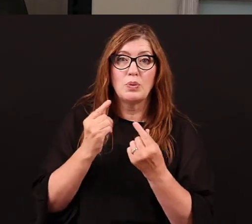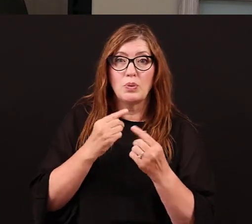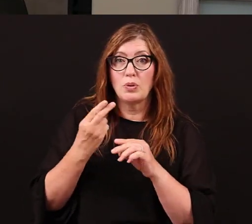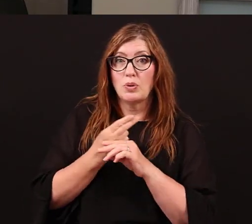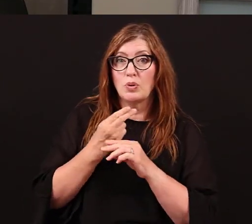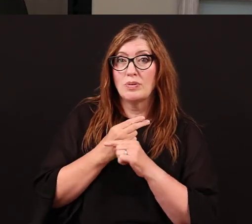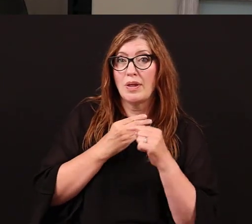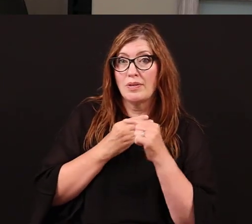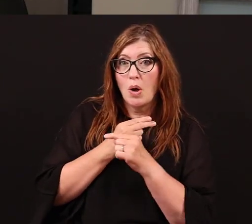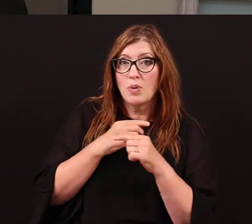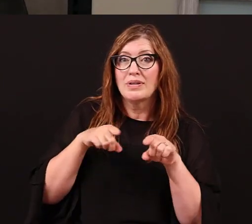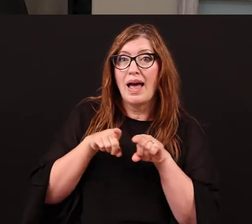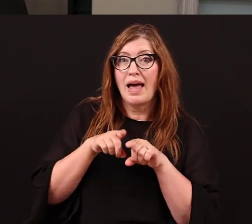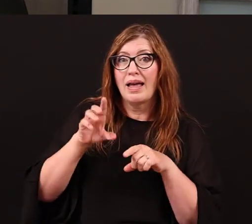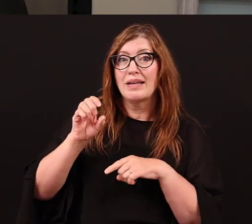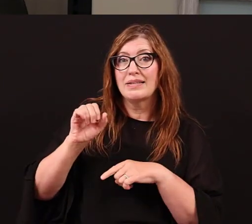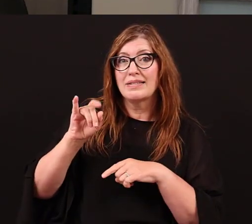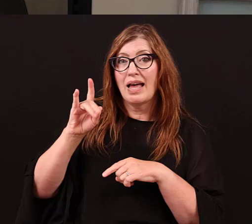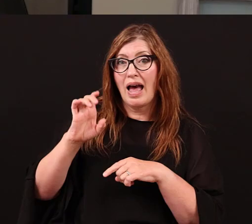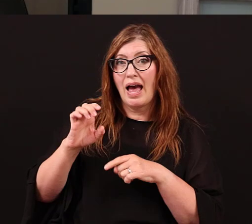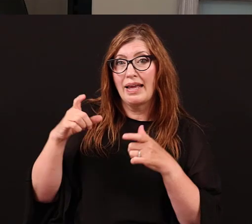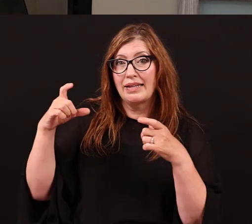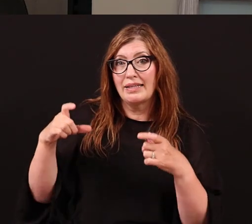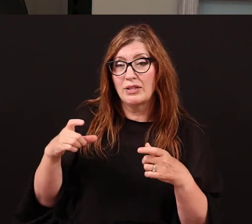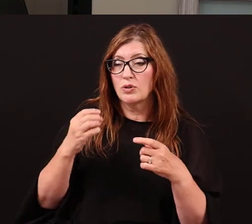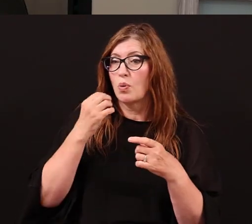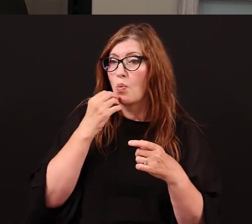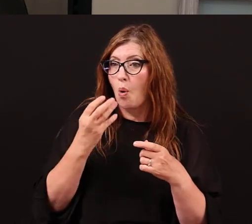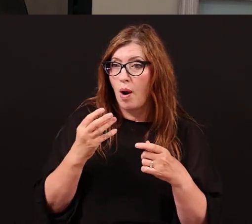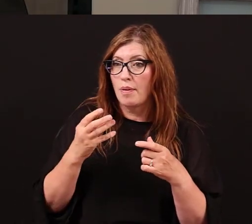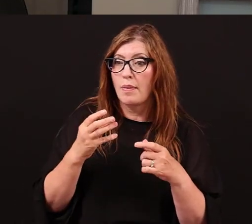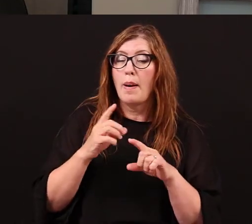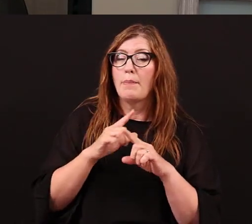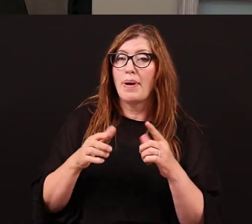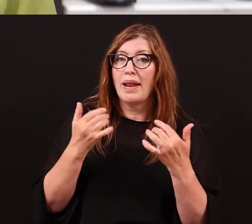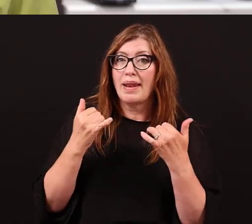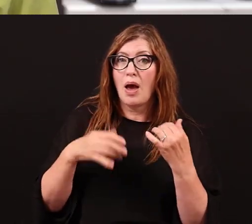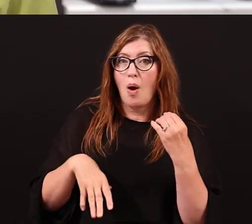to use these as a side dish, warm. What I'm gonna do is I'm gonna add a little bit of honey.